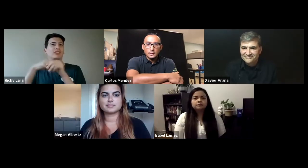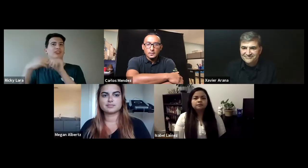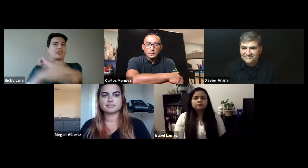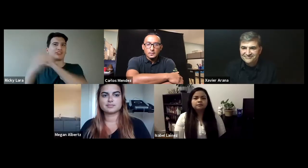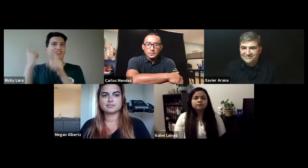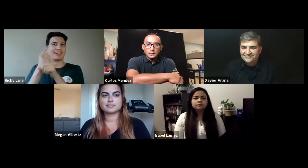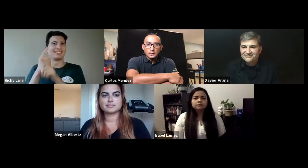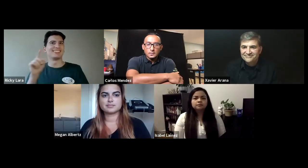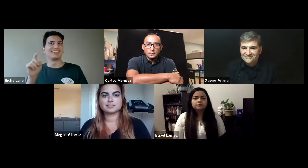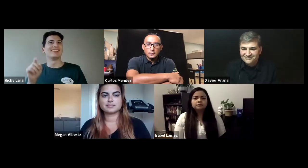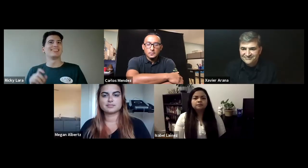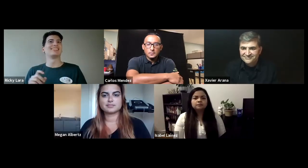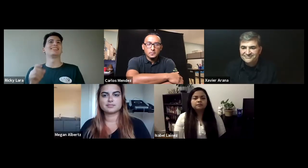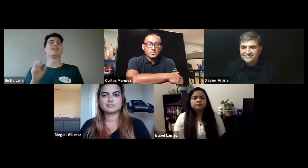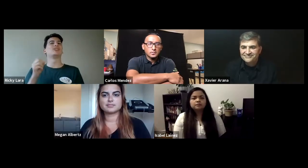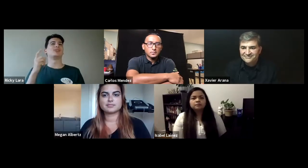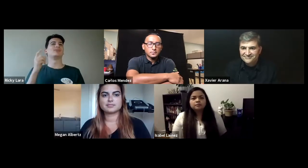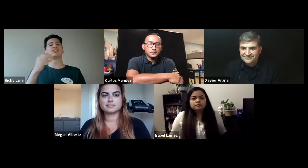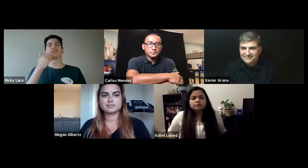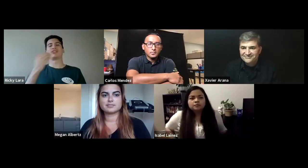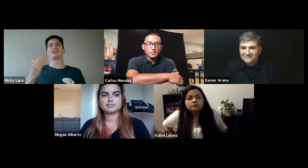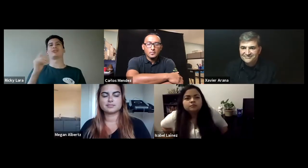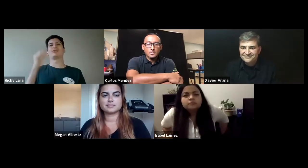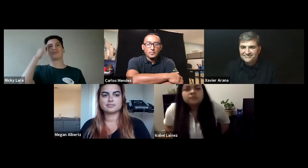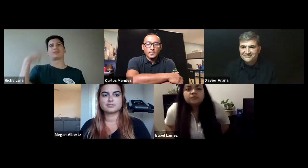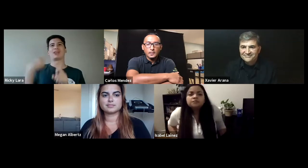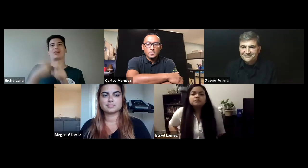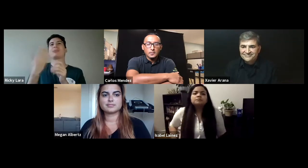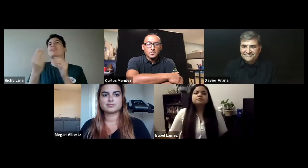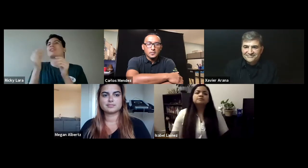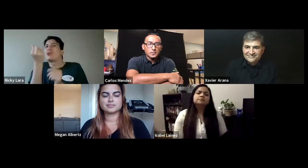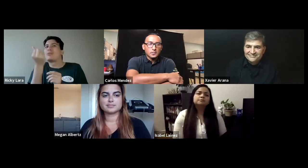There's, like... I don't know. Sometimes they have two or three spoken languages,